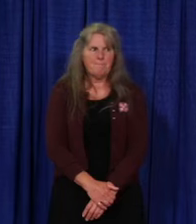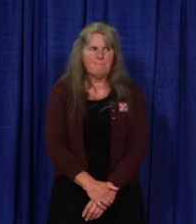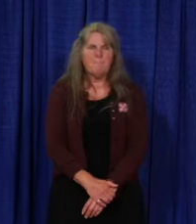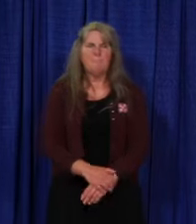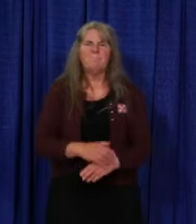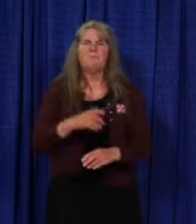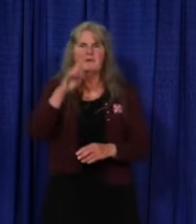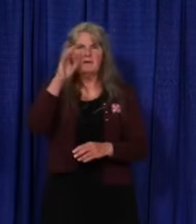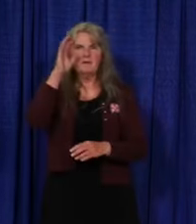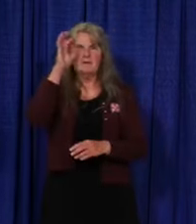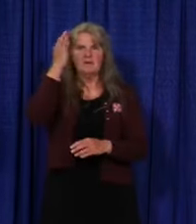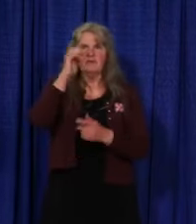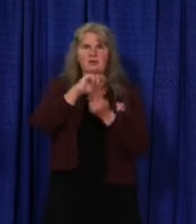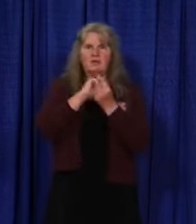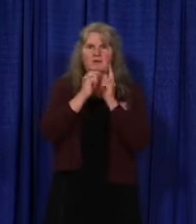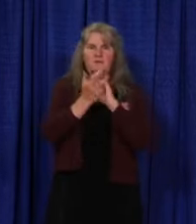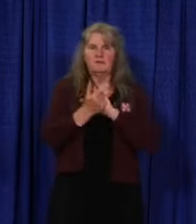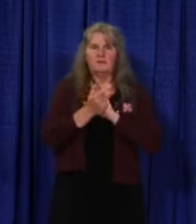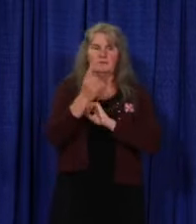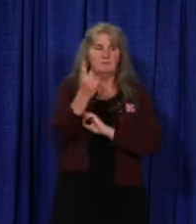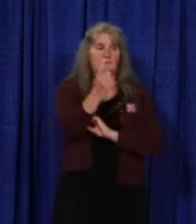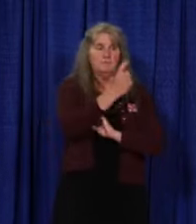So the question is far Dr Hanley.